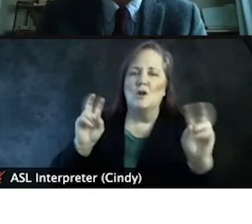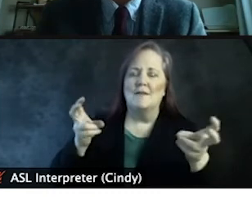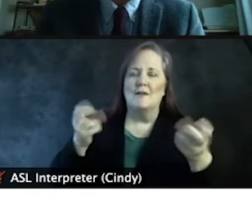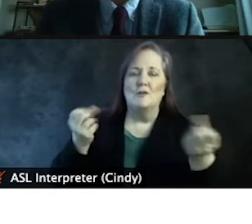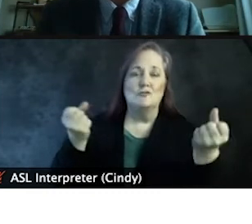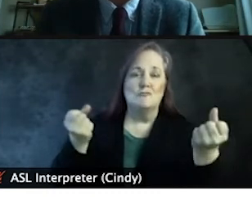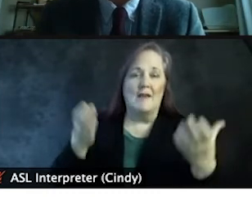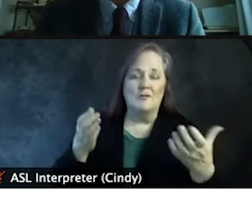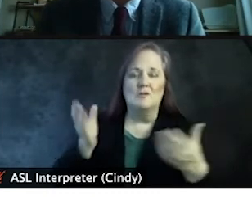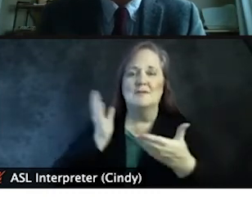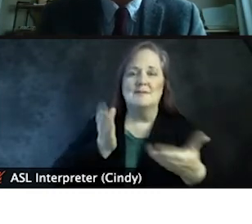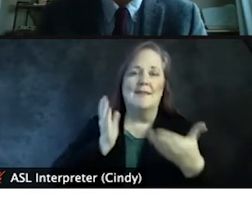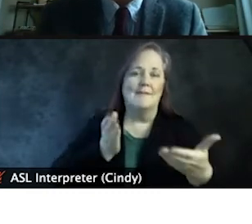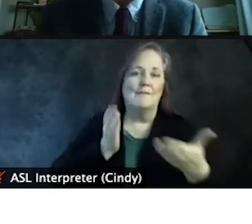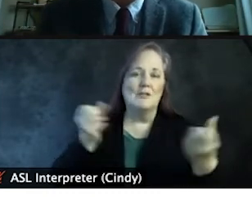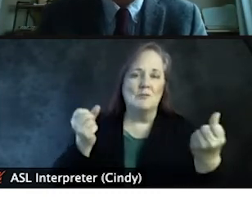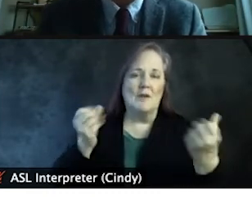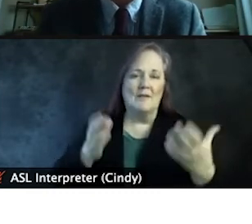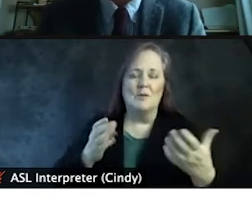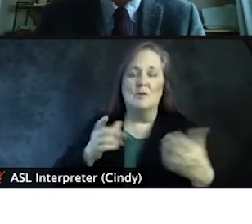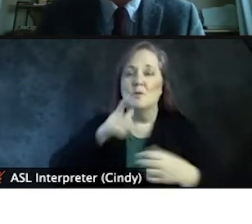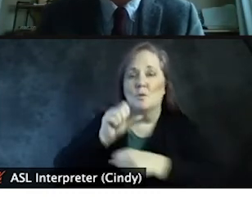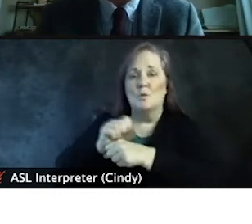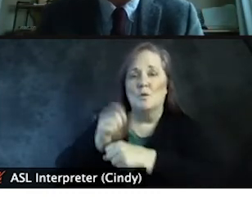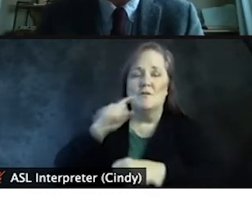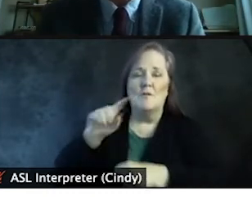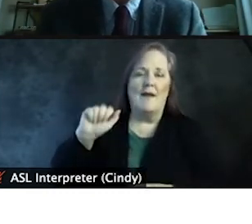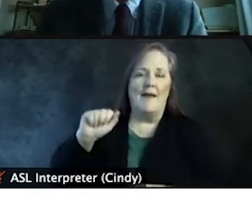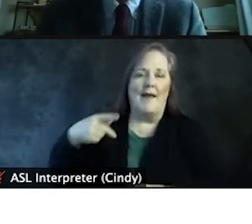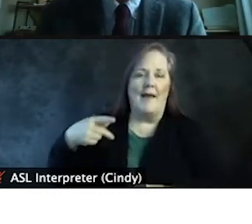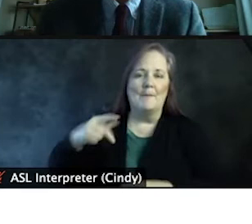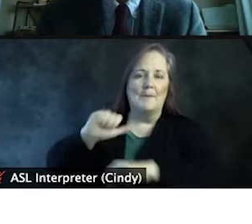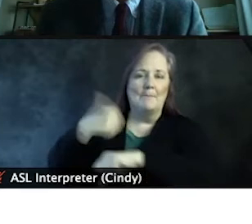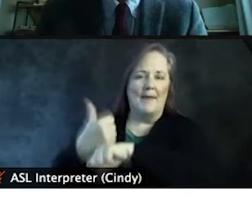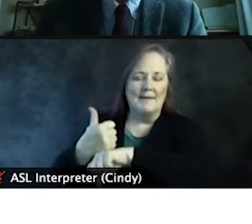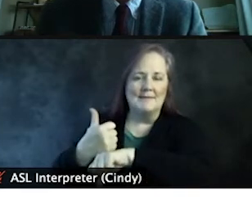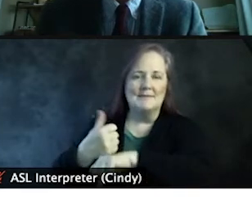to provide them standard benefits and protections such as the minimum wage requirements